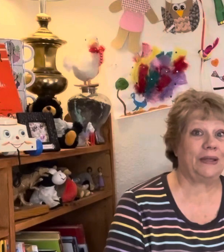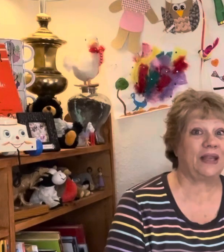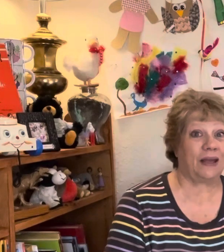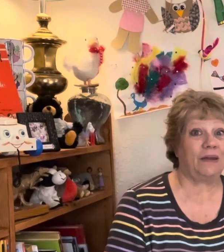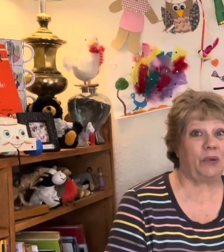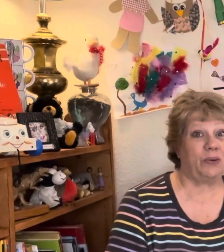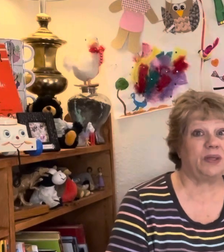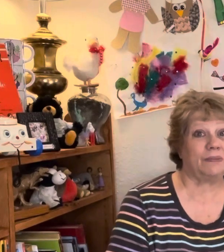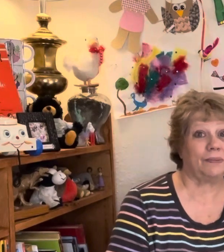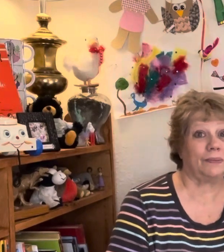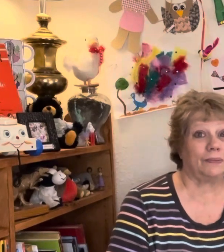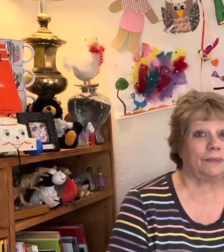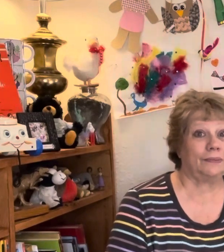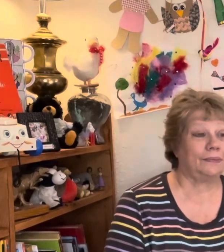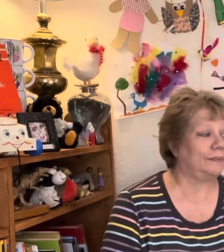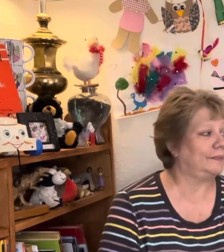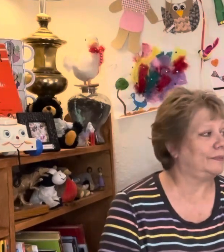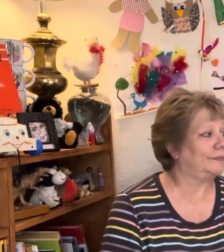He's got good boats. BUSTER: I've got good discounts!